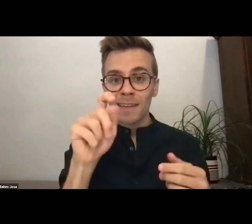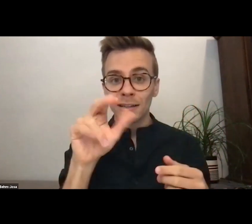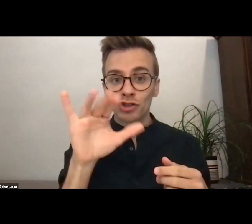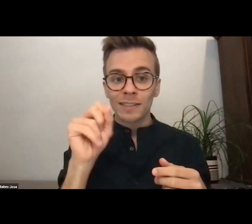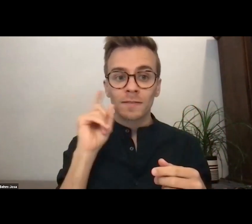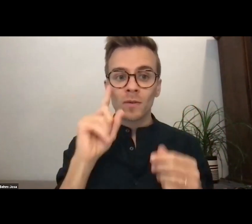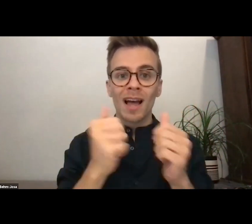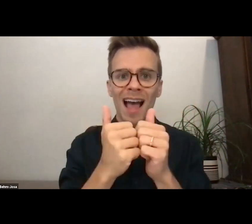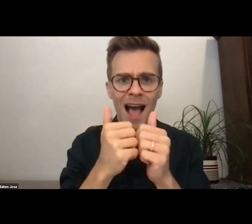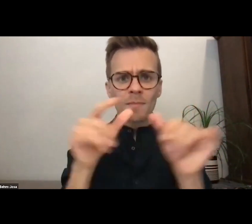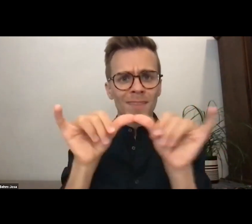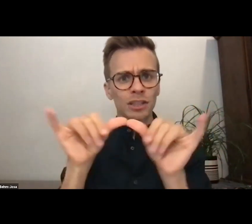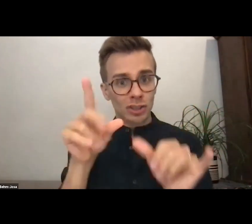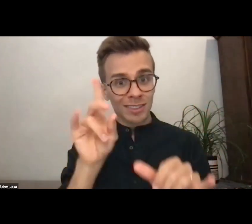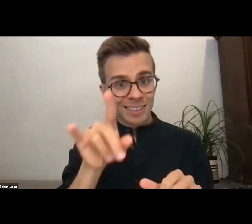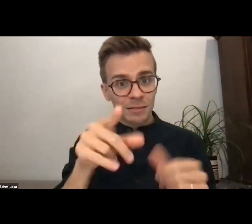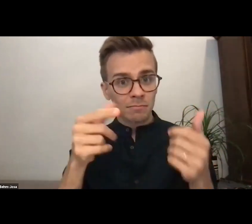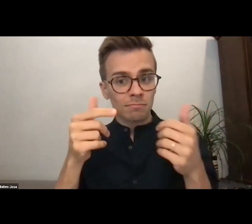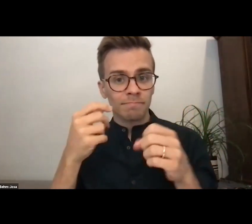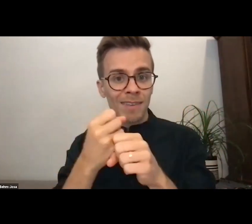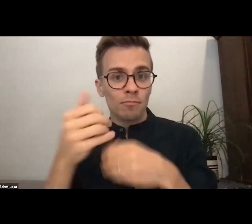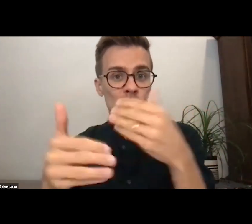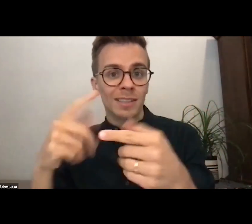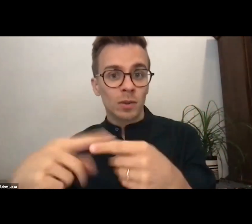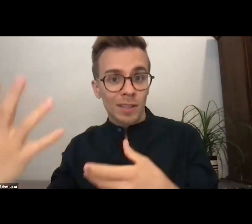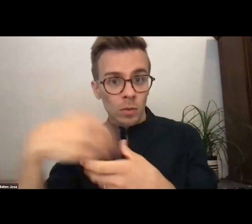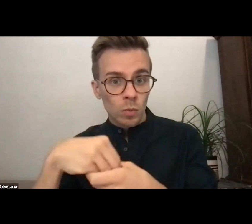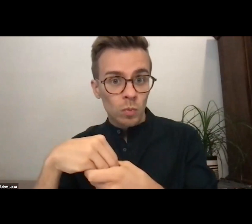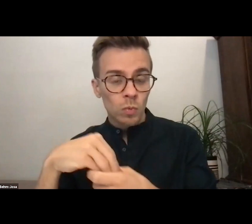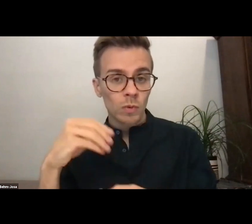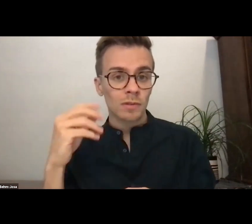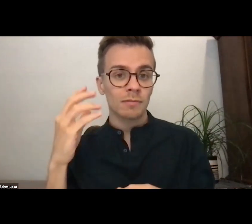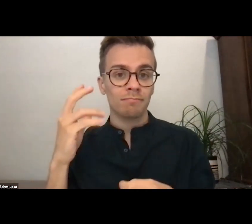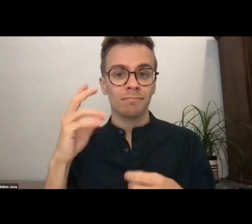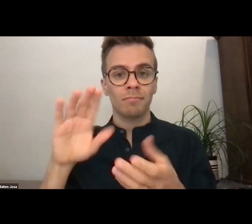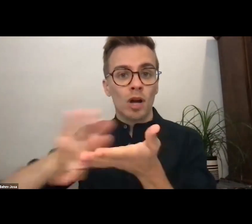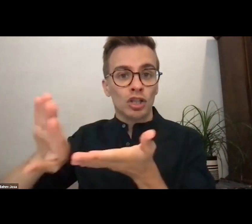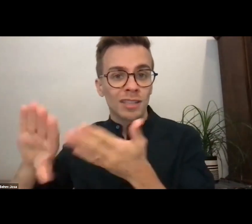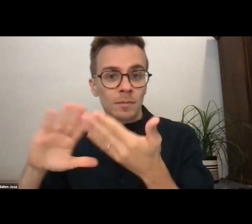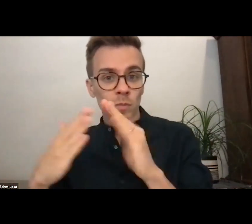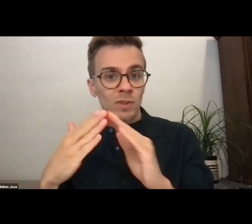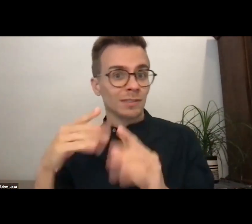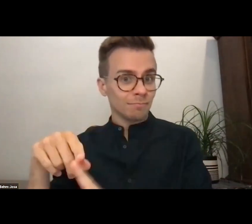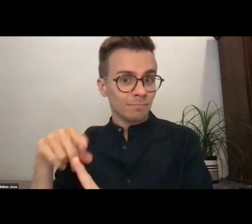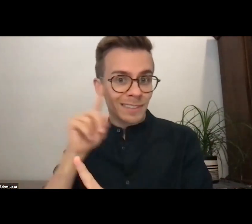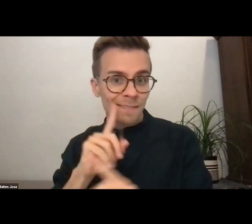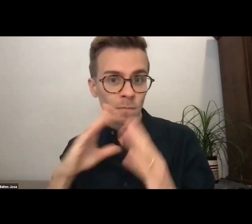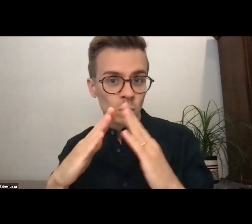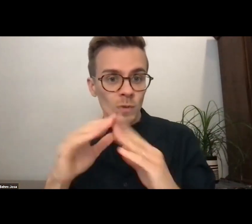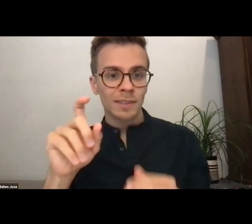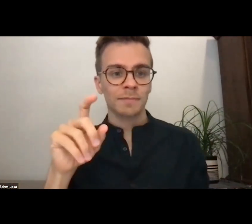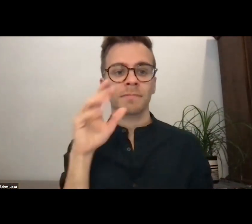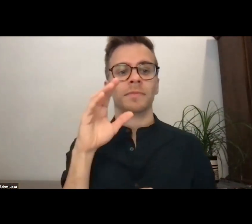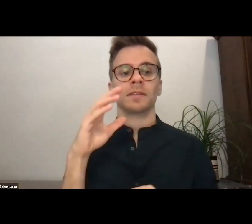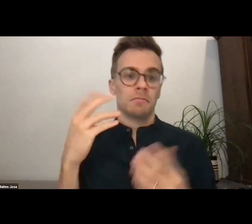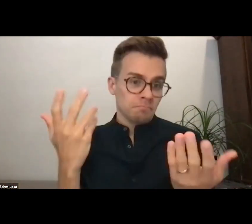There’s different metrics for how we can include marginalized communities, the deaf